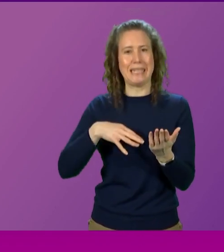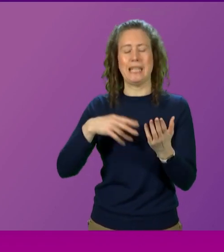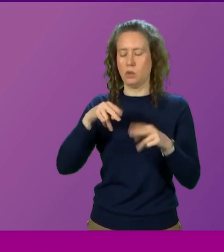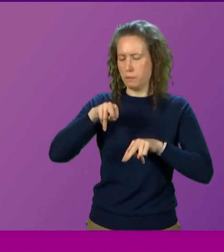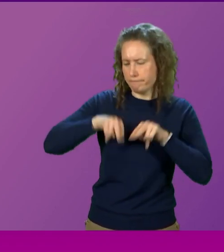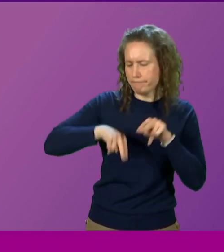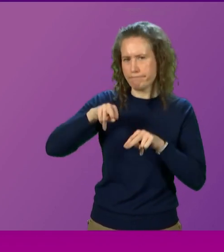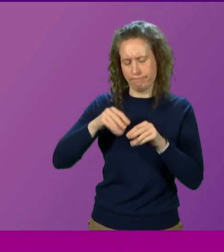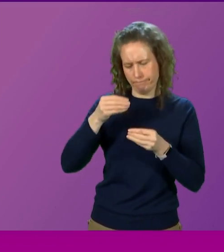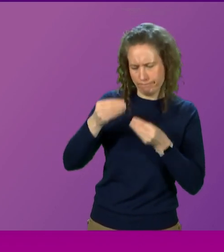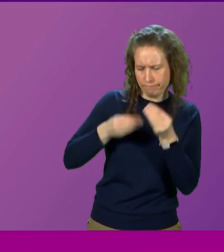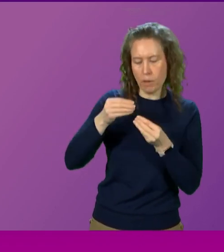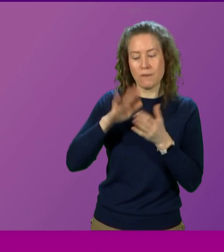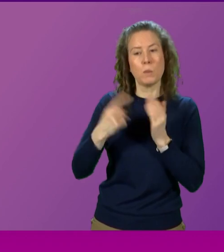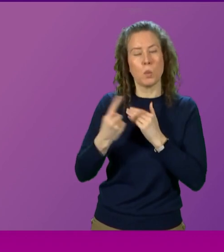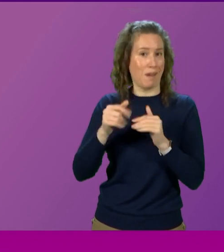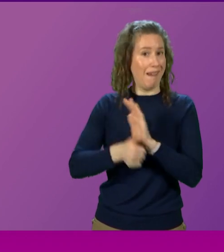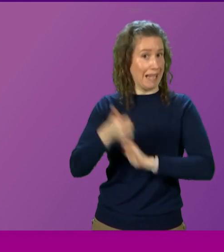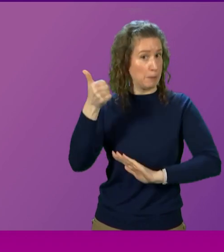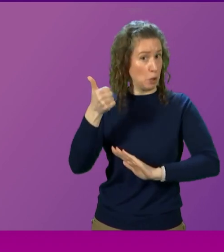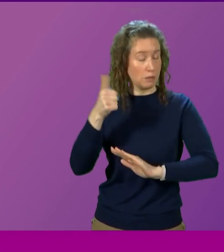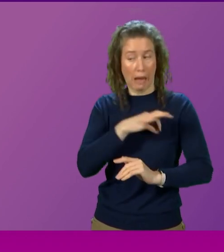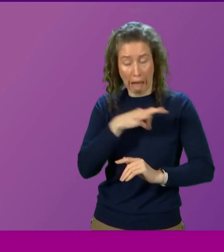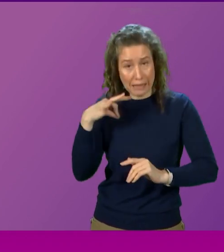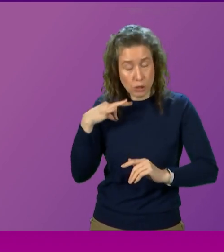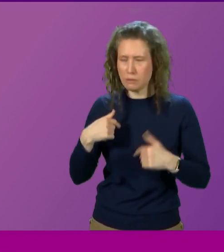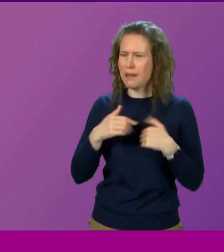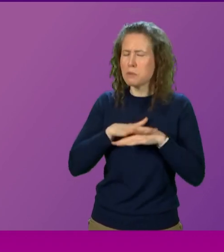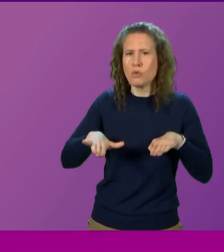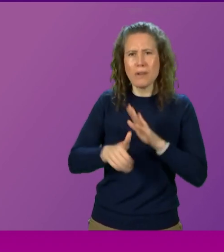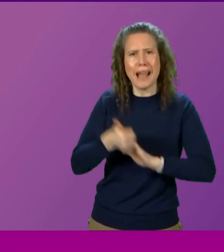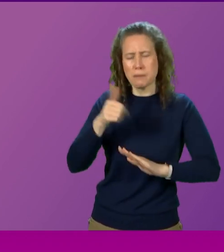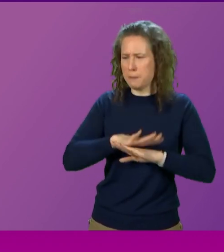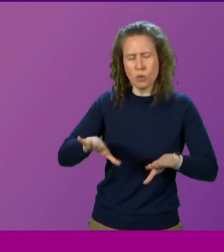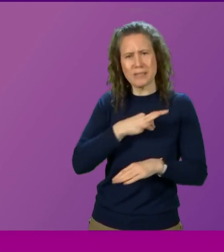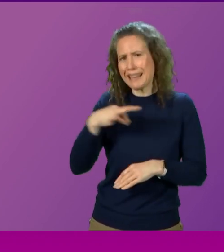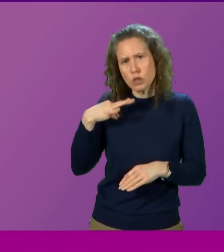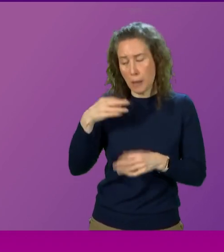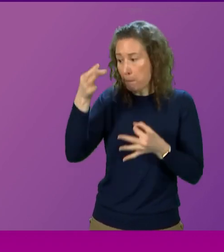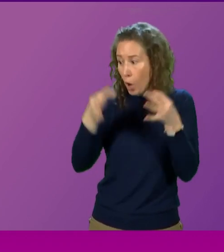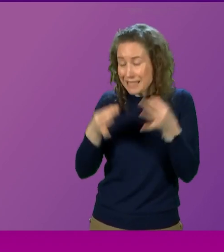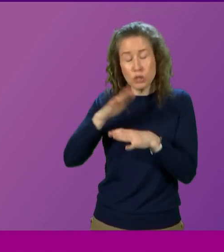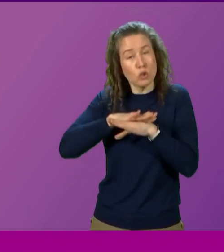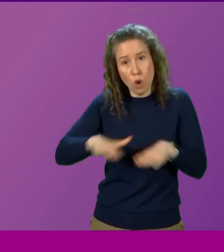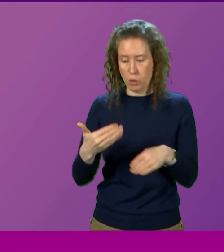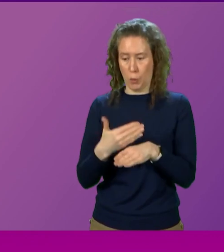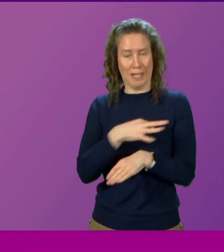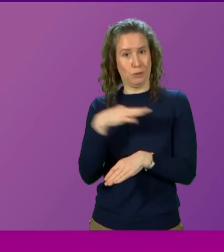require assessment by experts and clinicians. I am not a clinician—politicians are not clinicians—and we do not have the expertise